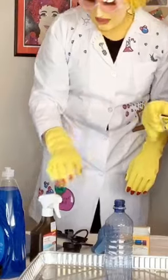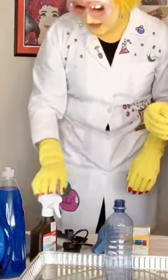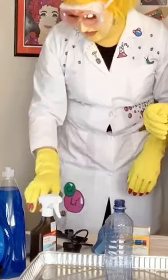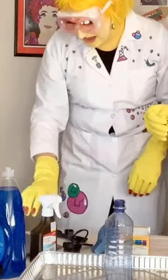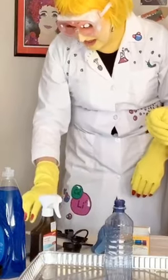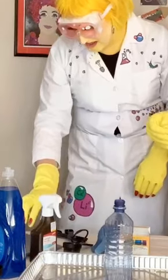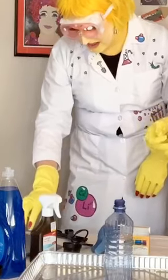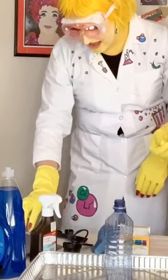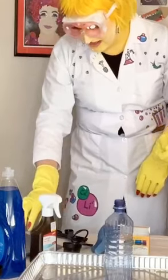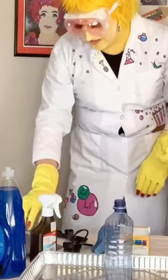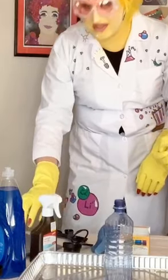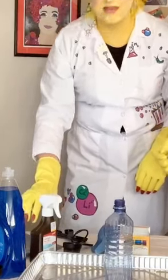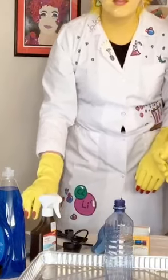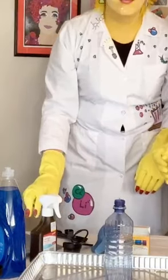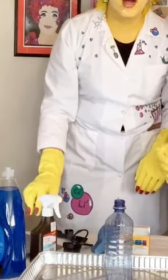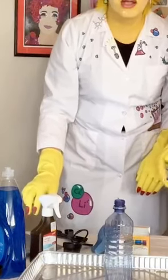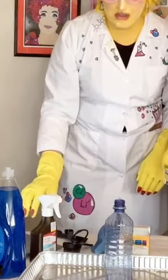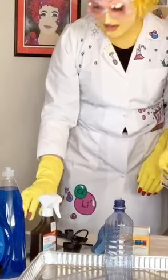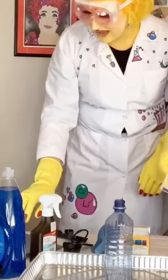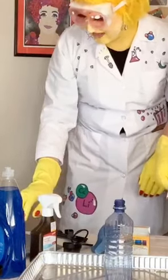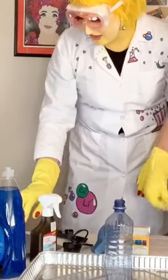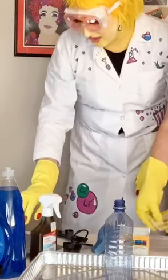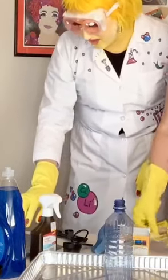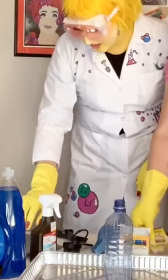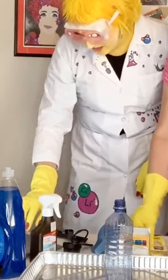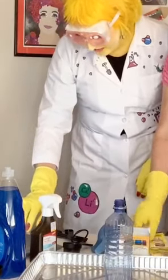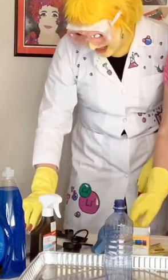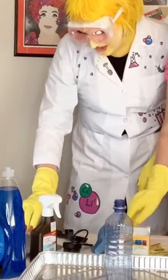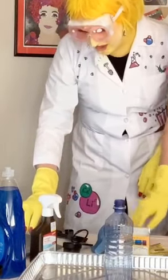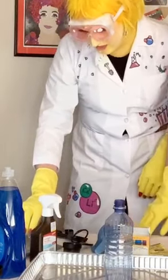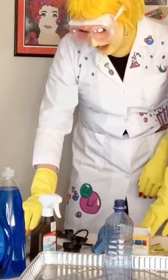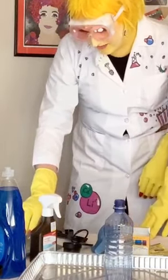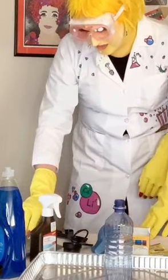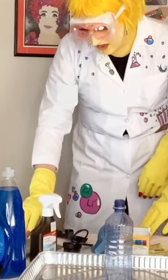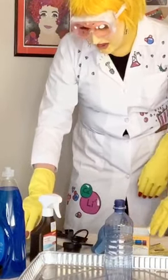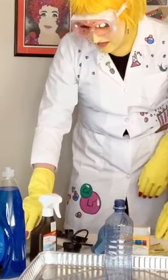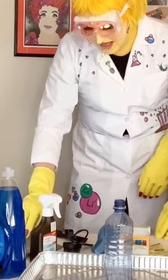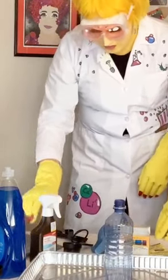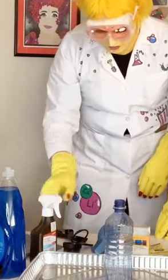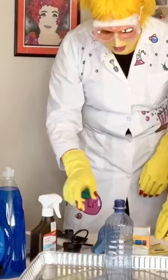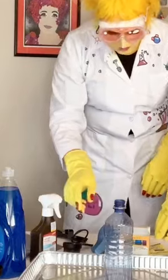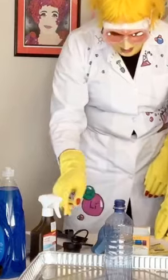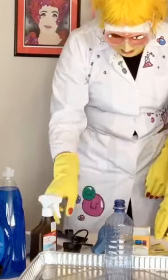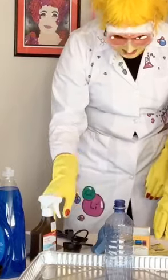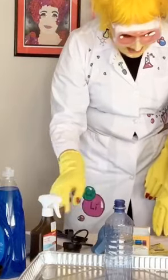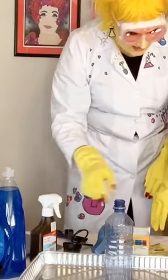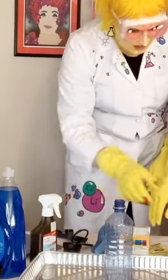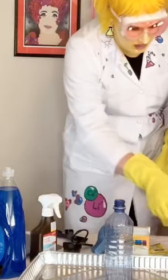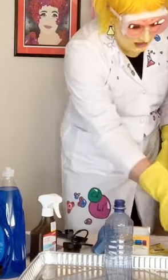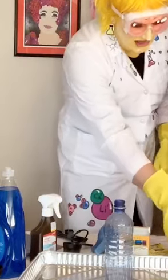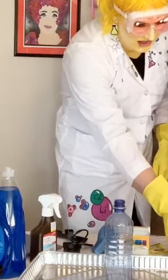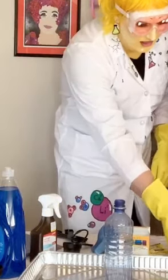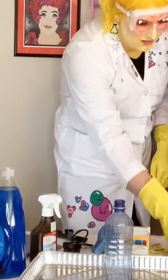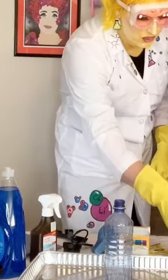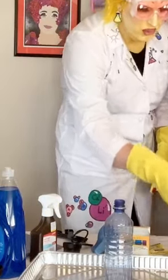it's very...has some molecules in it that are going to be part of the reaction. Okay then warm water. I have already poured